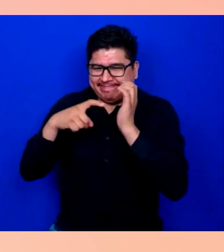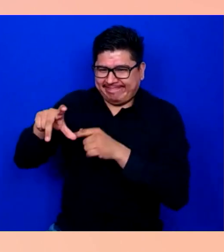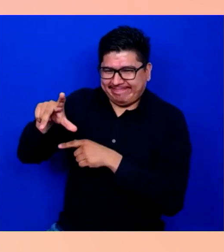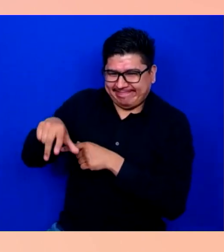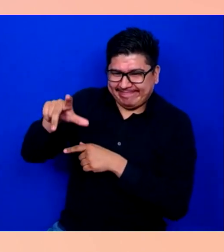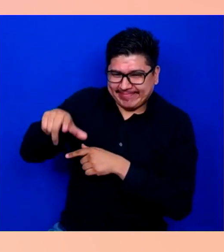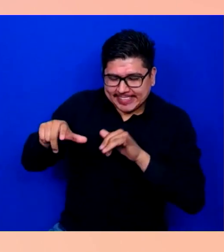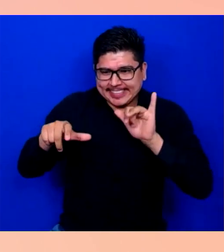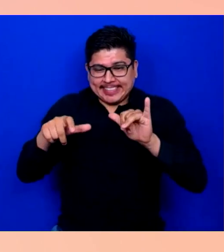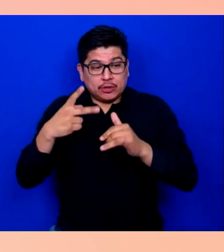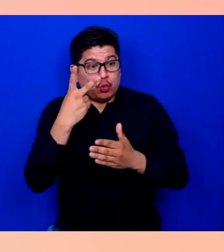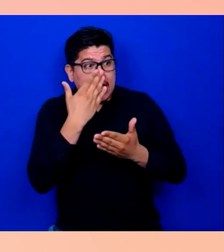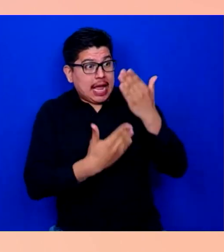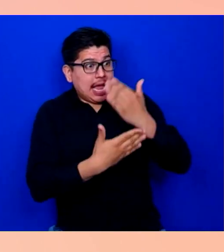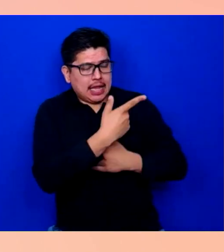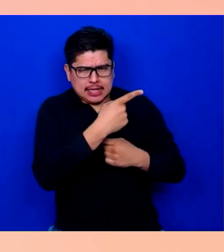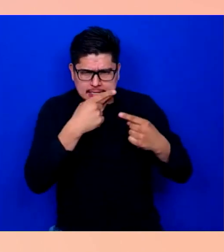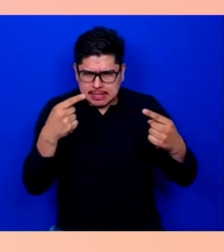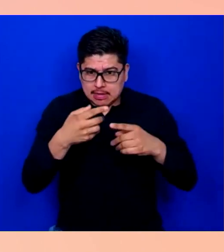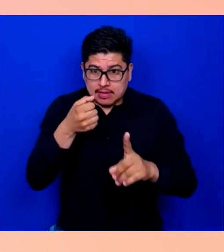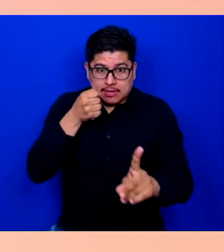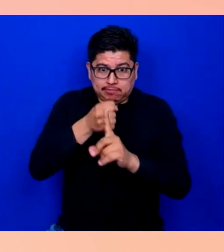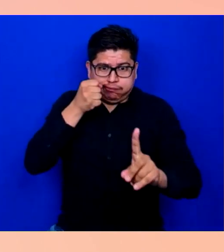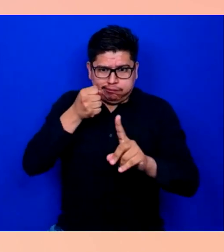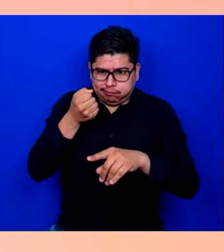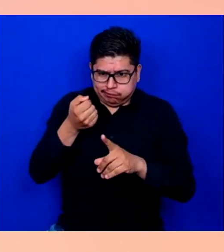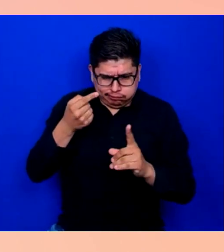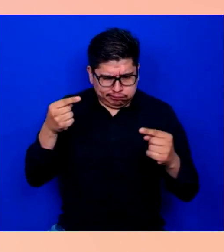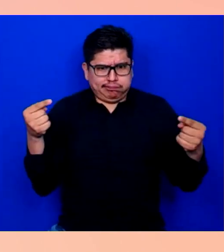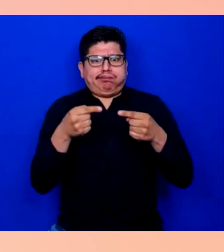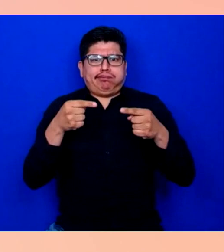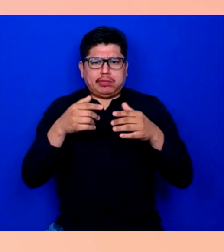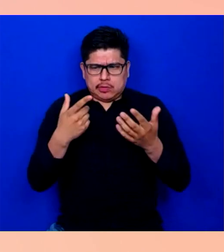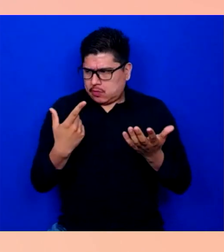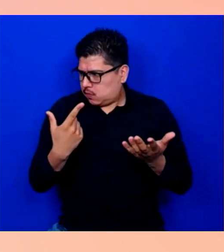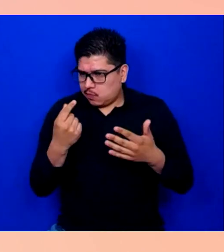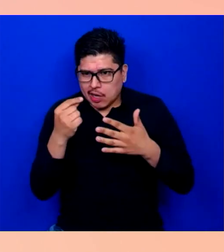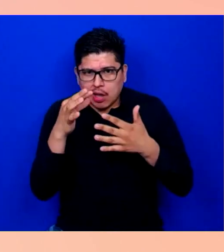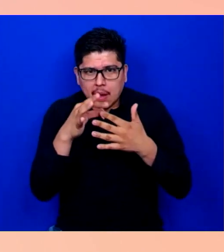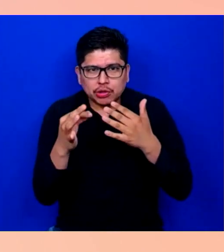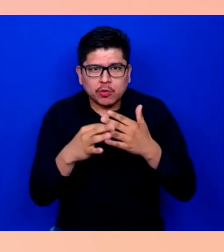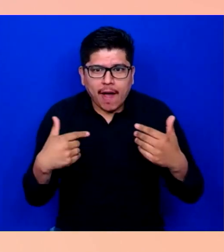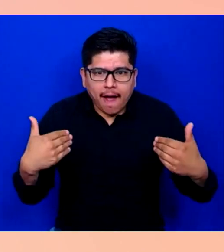what options are there for me? But programming is my dream job, my career,